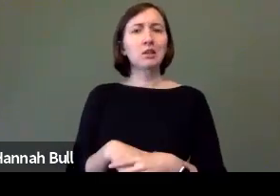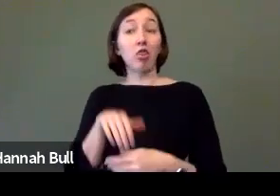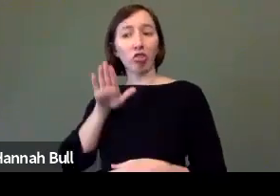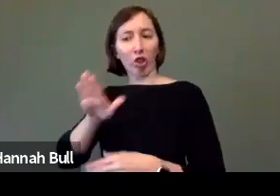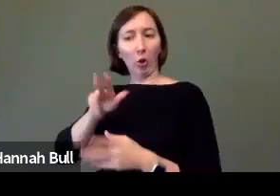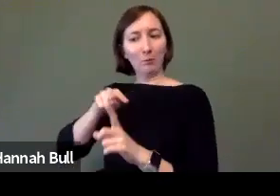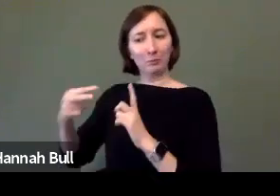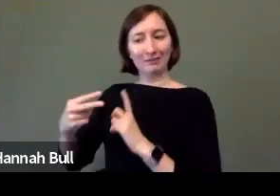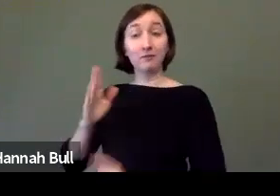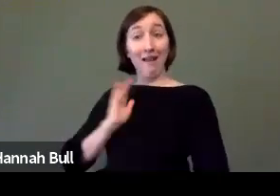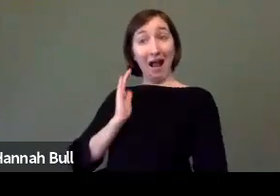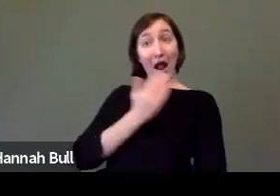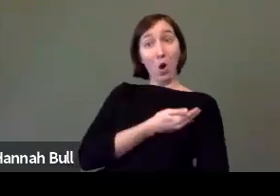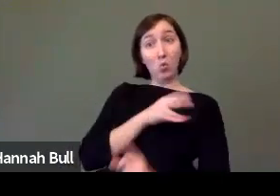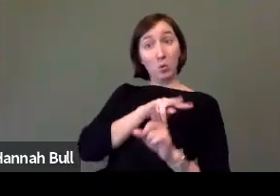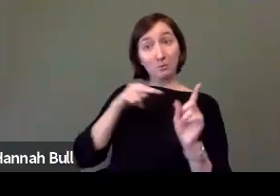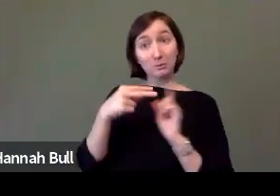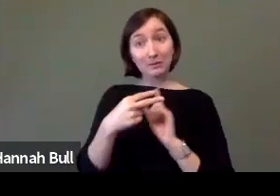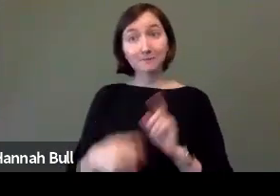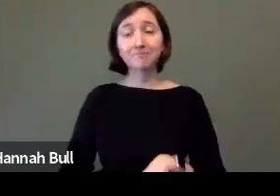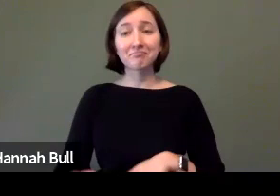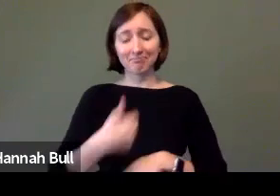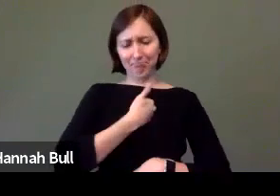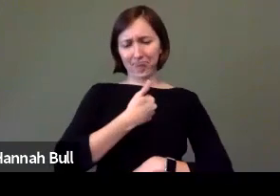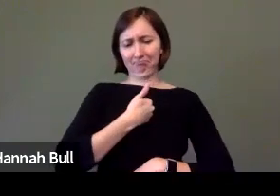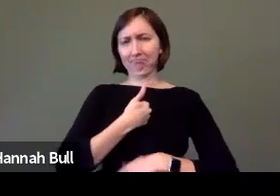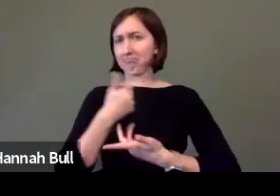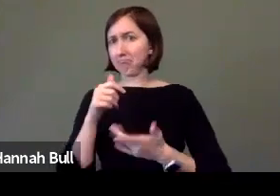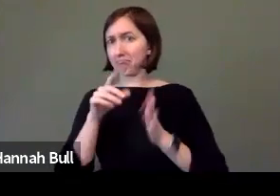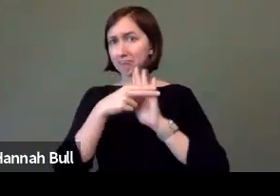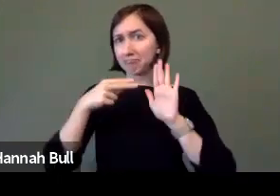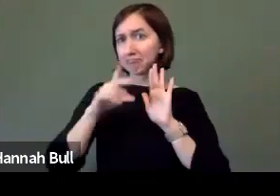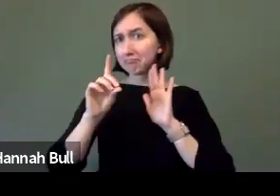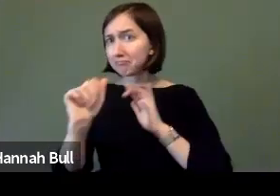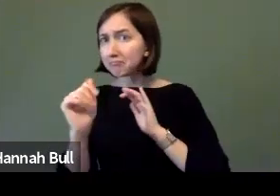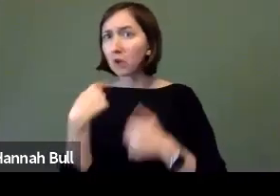As a person with disabilities, how does that manifest and look like